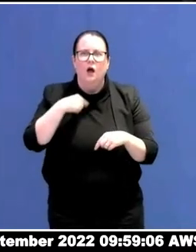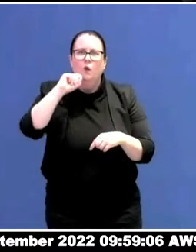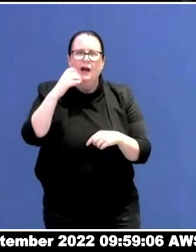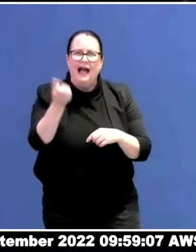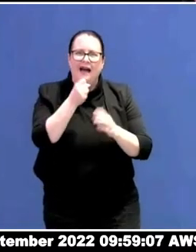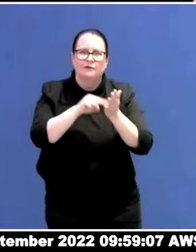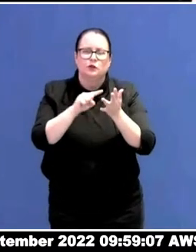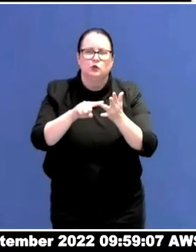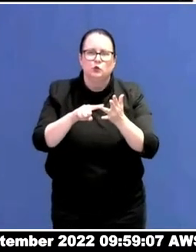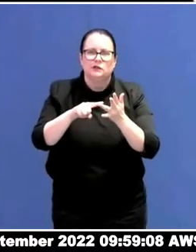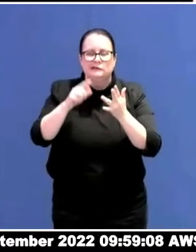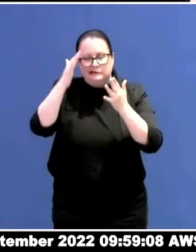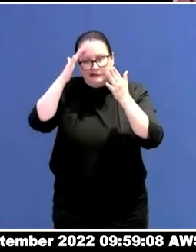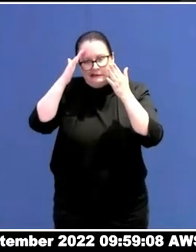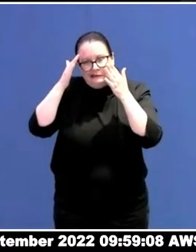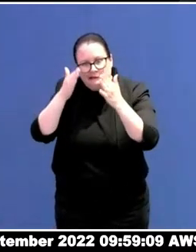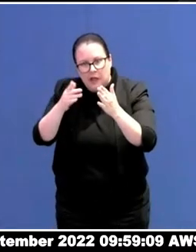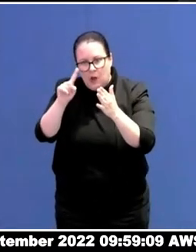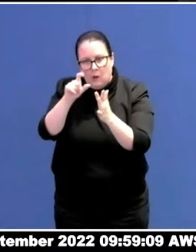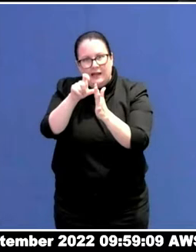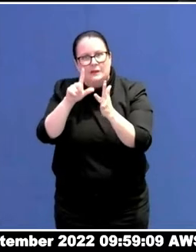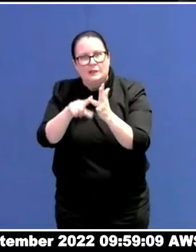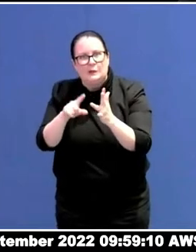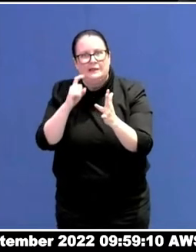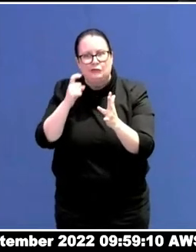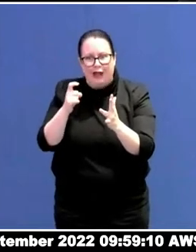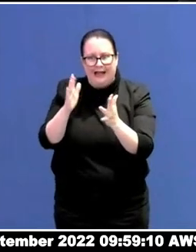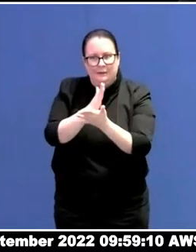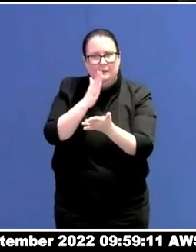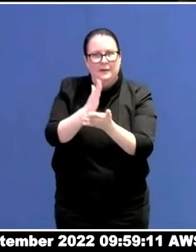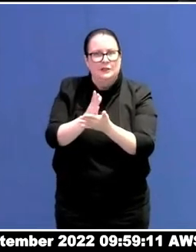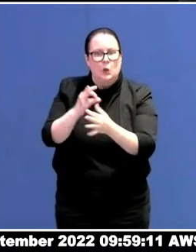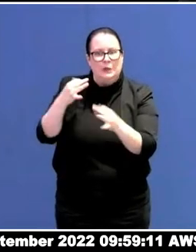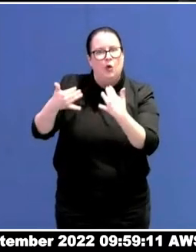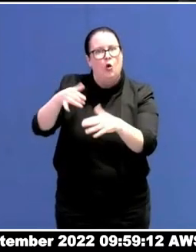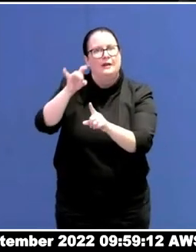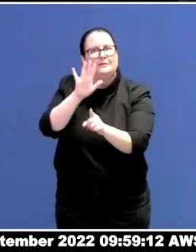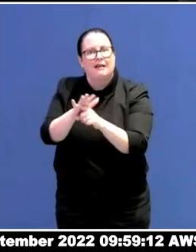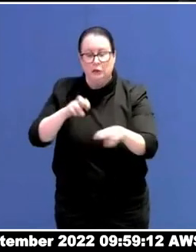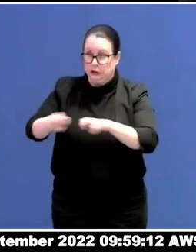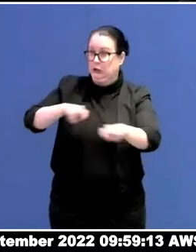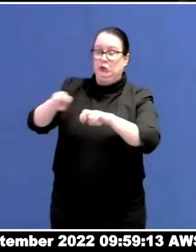focus a lot on what he was doing to make sure he didn't injure himself or similar.